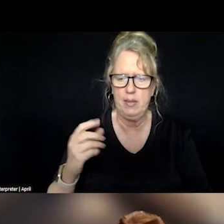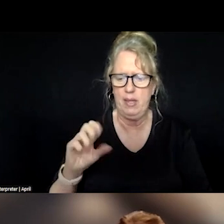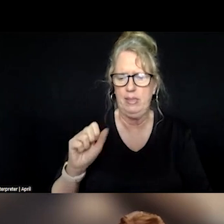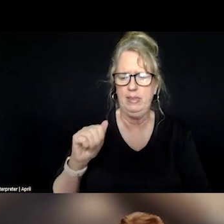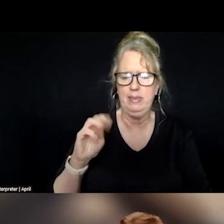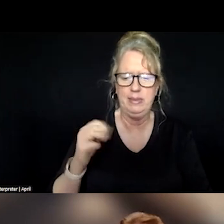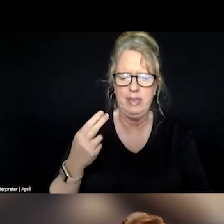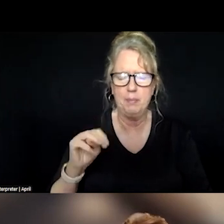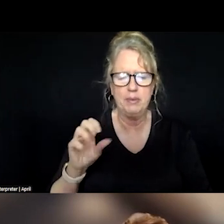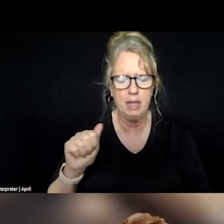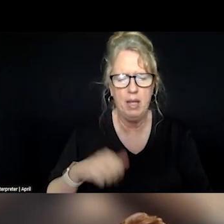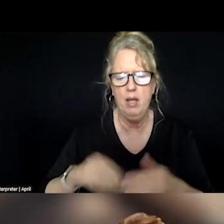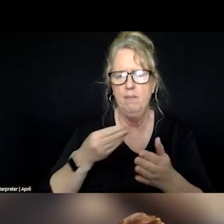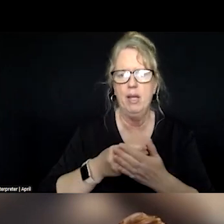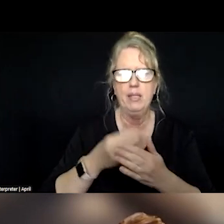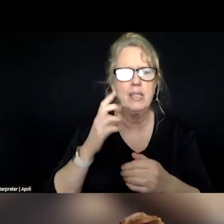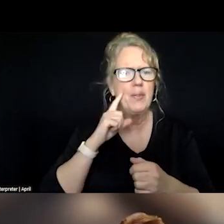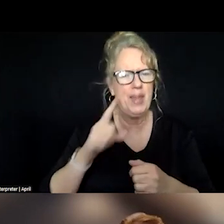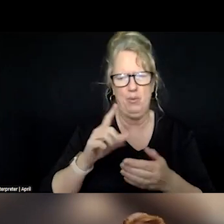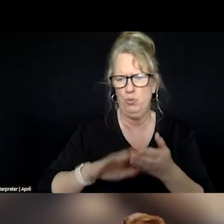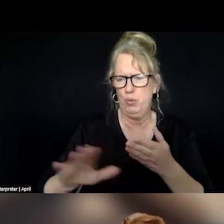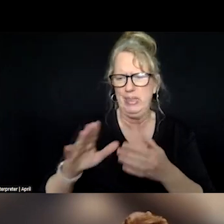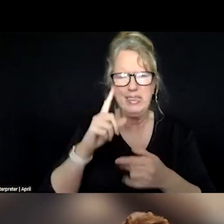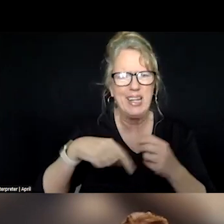BILL. THAT WAS RELEASED ABOUT A DAY AFTER THE LAST JAM THAT